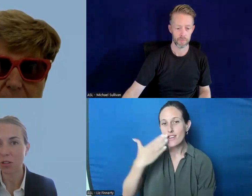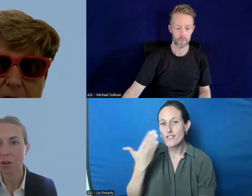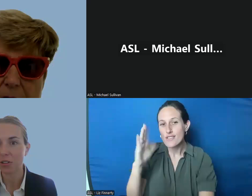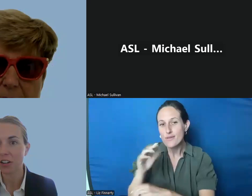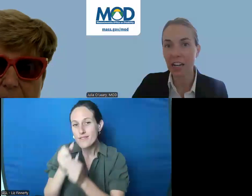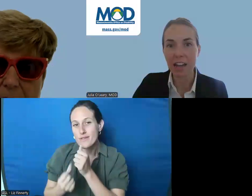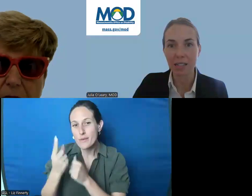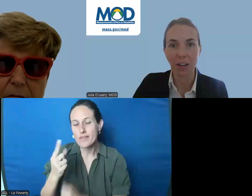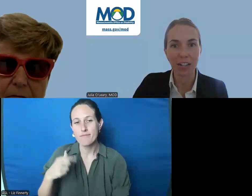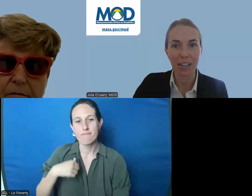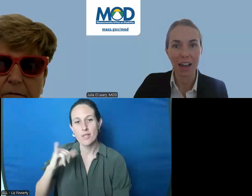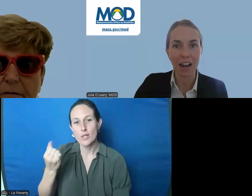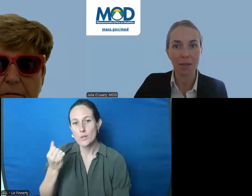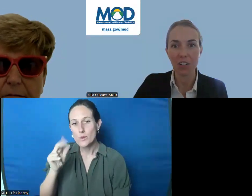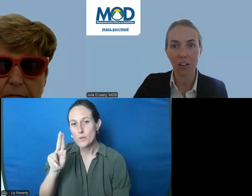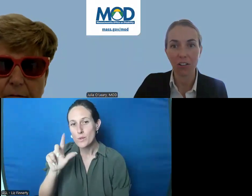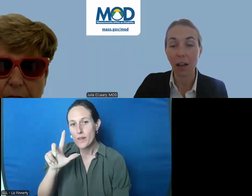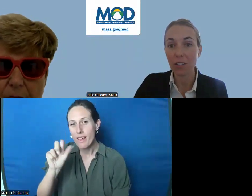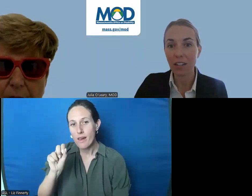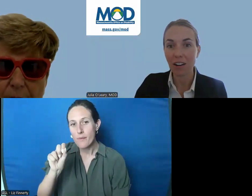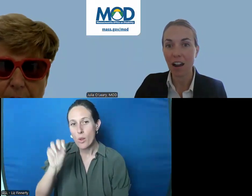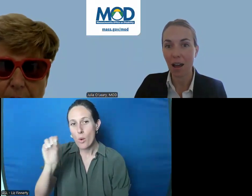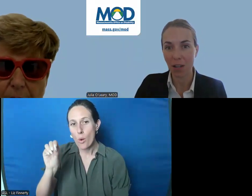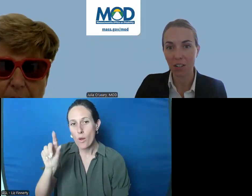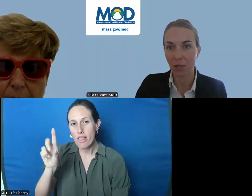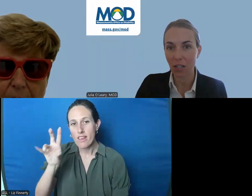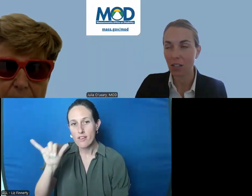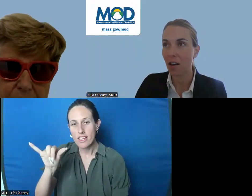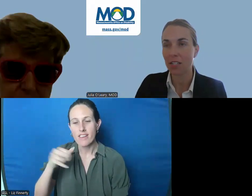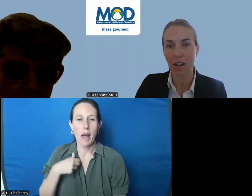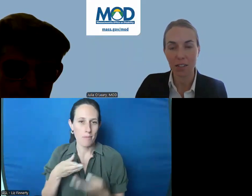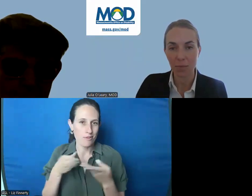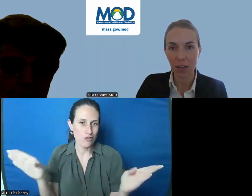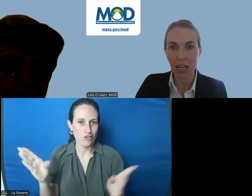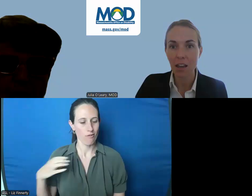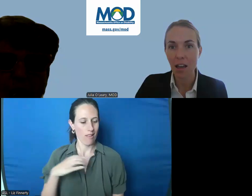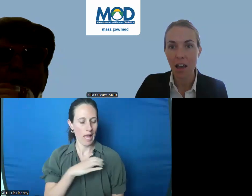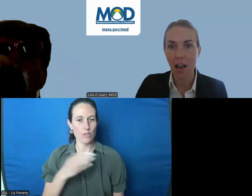O'Leary. Julia: Good afternoon, everyone. I'm the general counsel here at Massachusetts